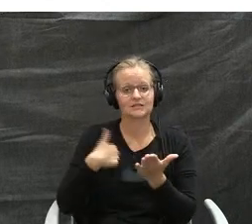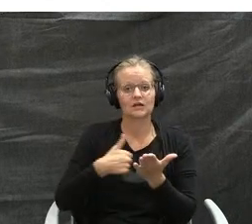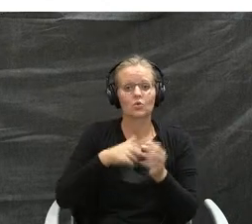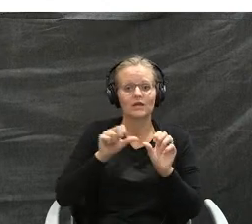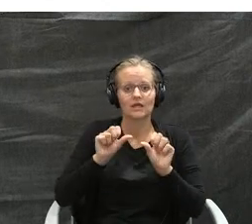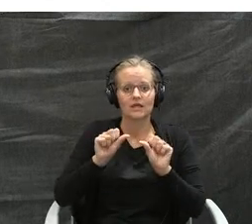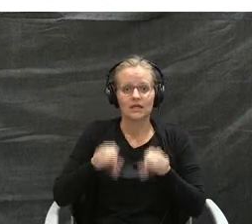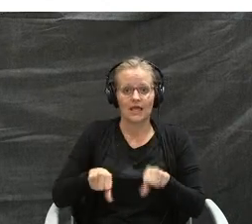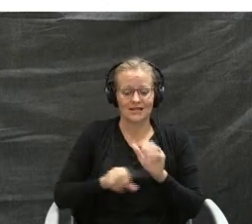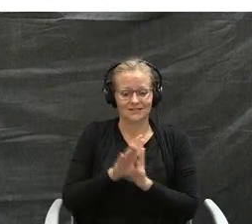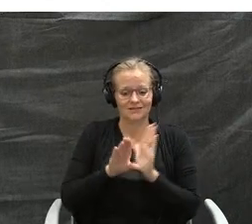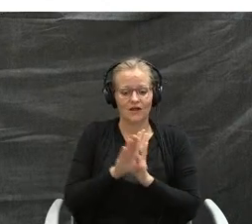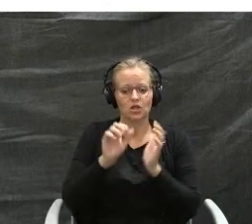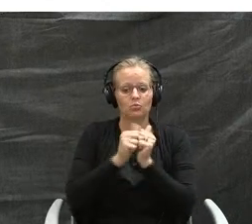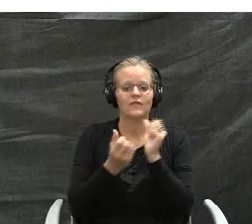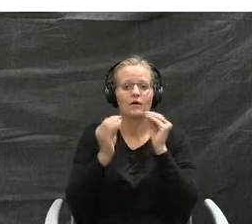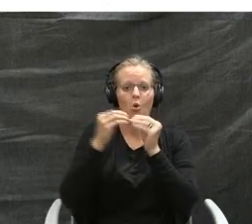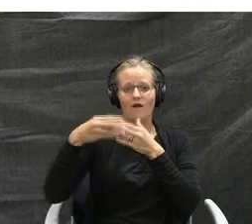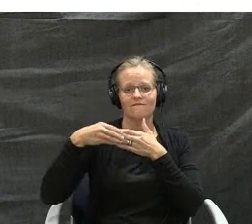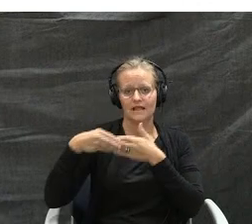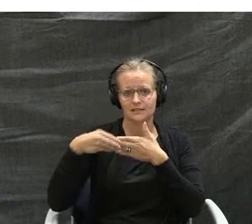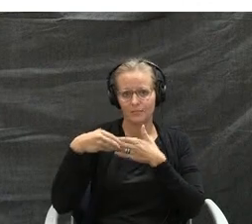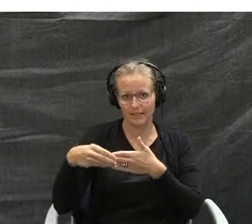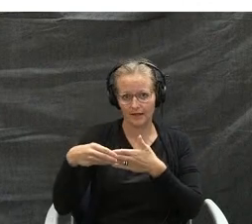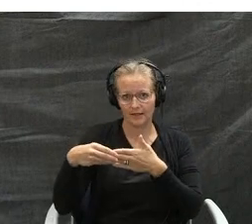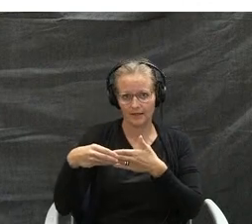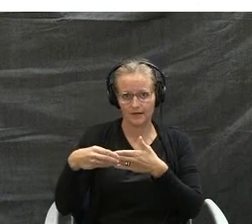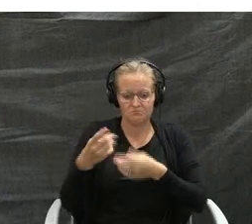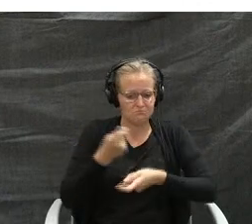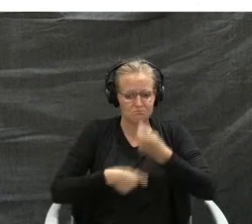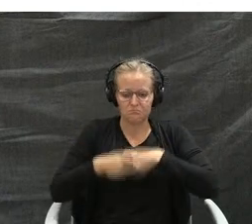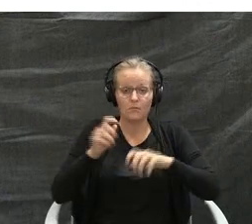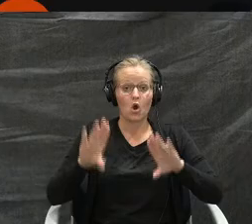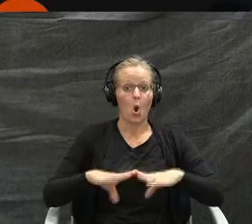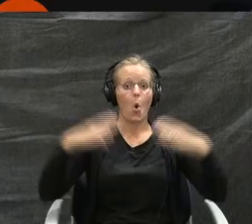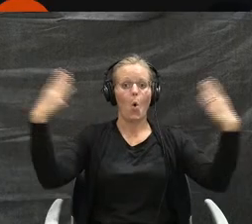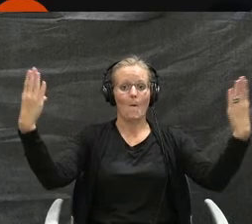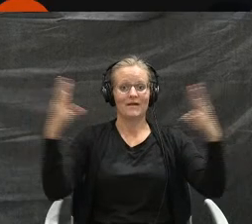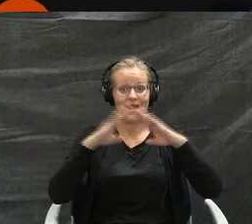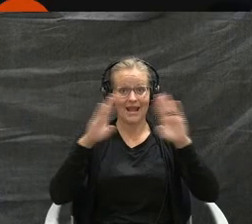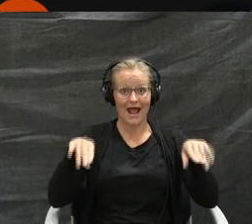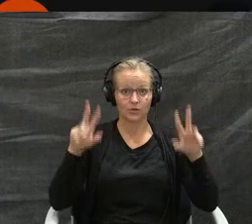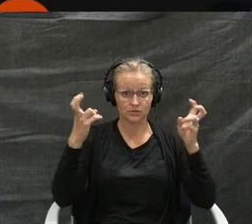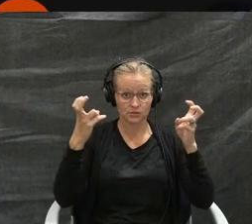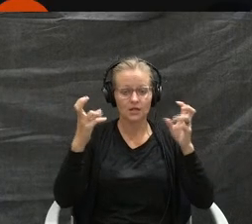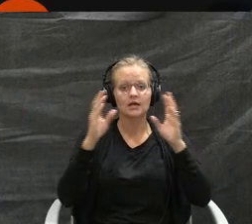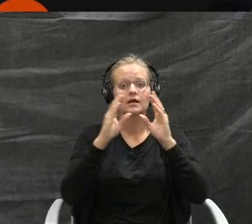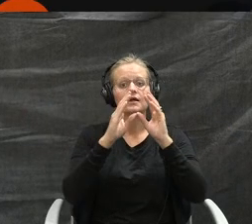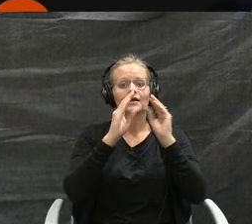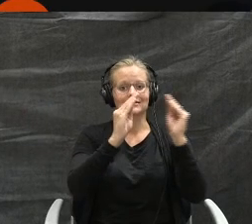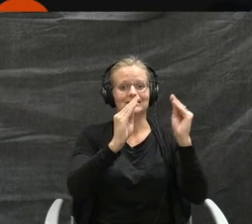more flexibility. Instead of an open house. Teachers will have a one on one with families and